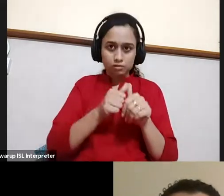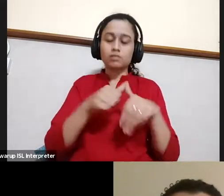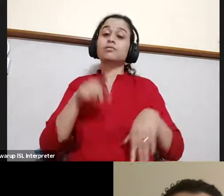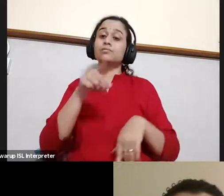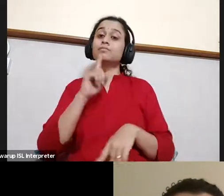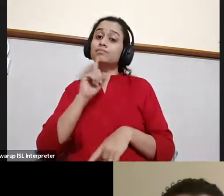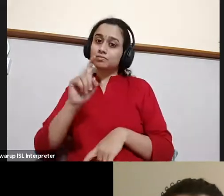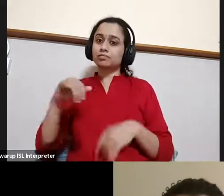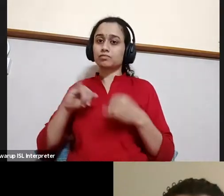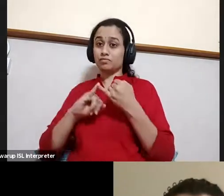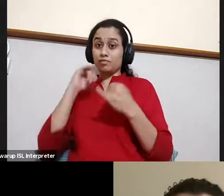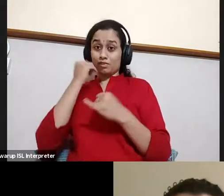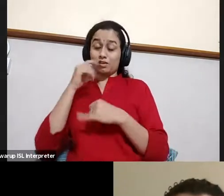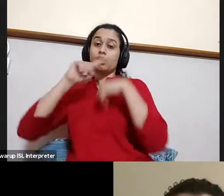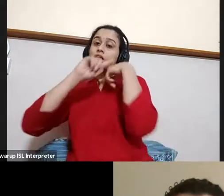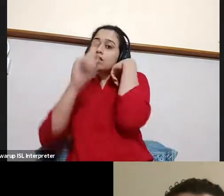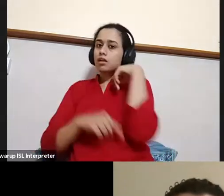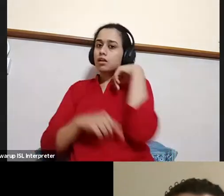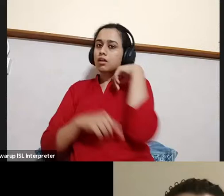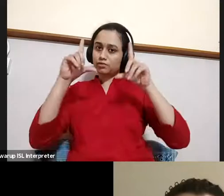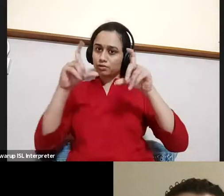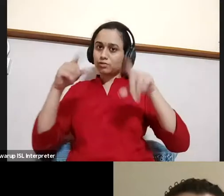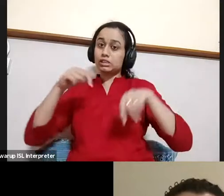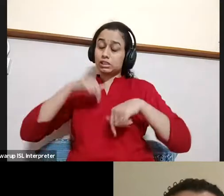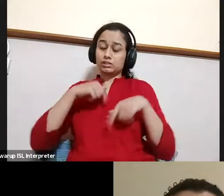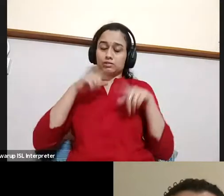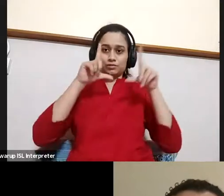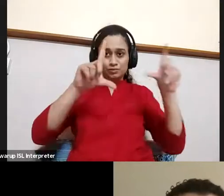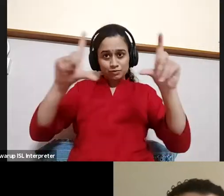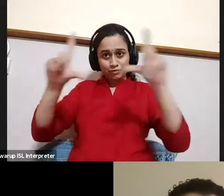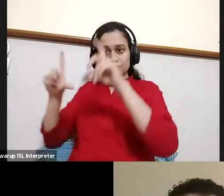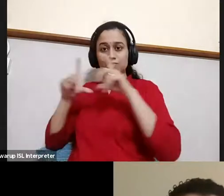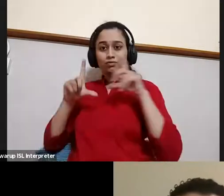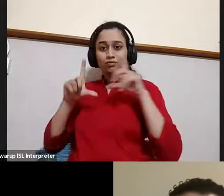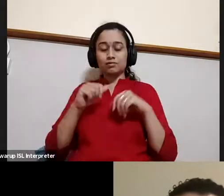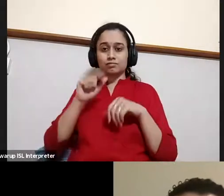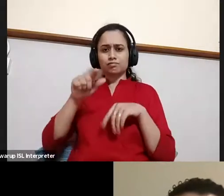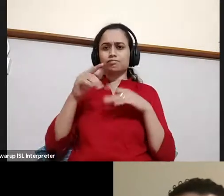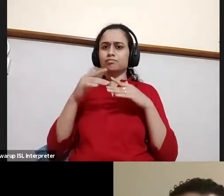a last photograph of his subjects on which he uh on which left a trace on his subjects